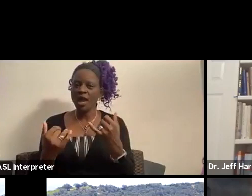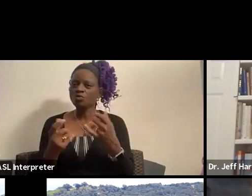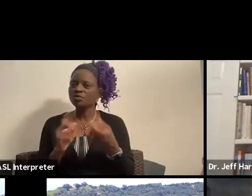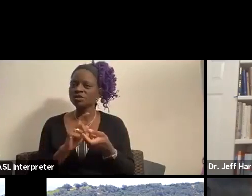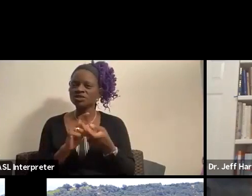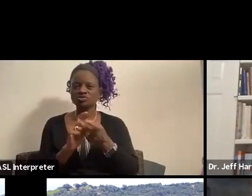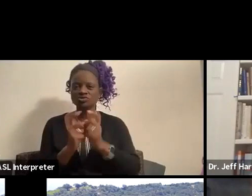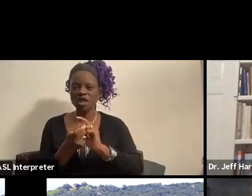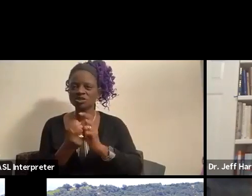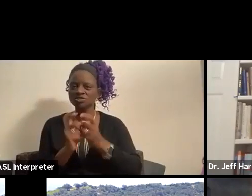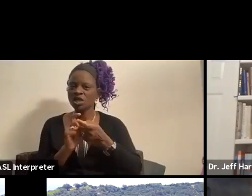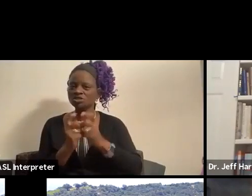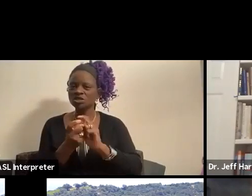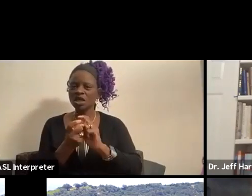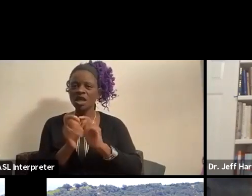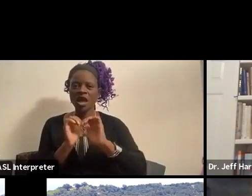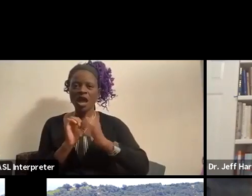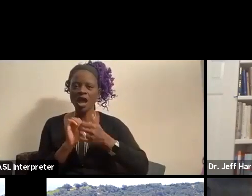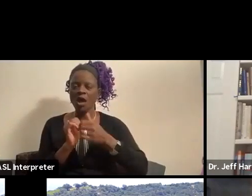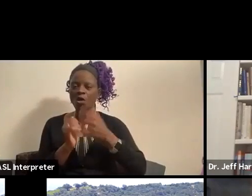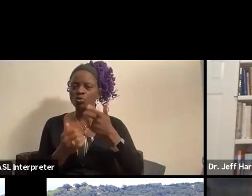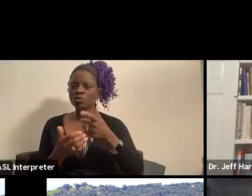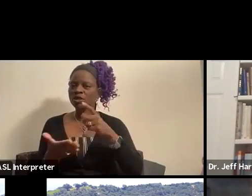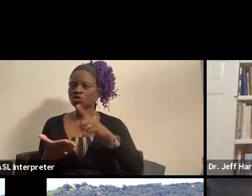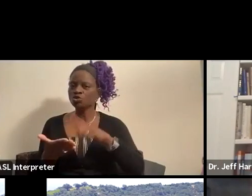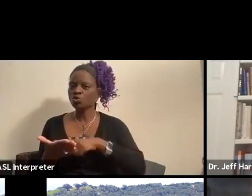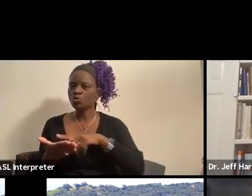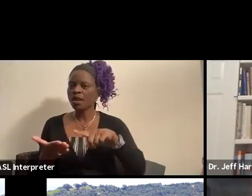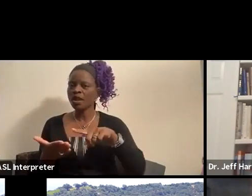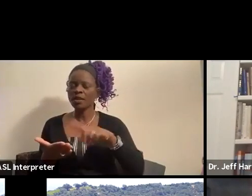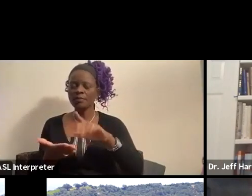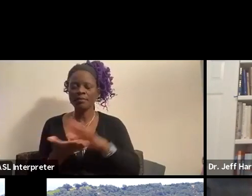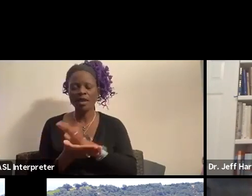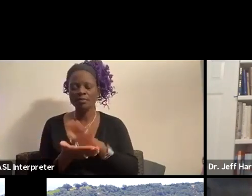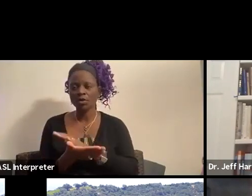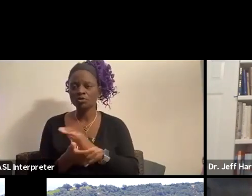So we've been dealing with that issue. The University of California has flexed